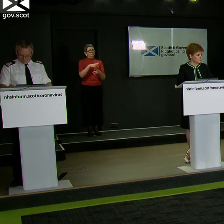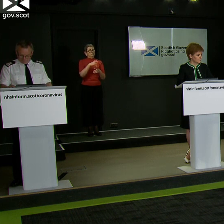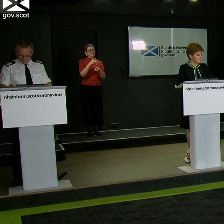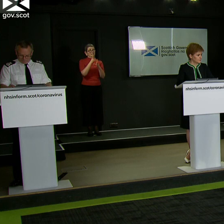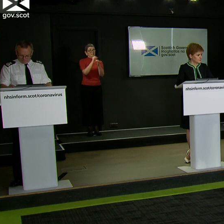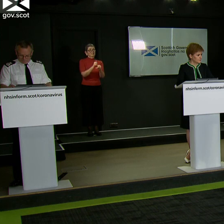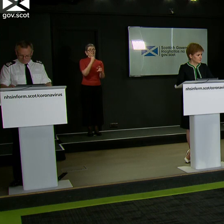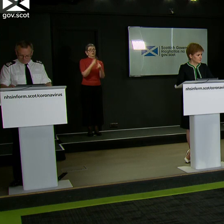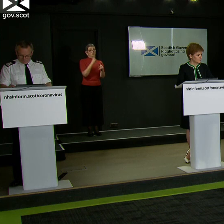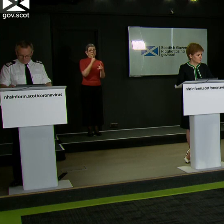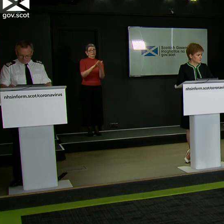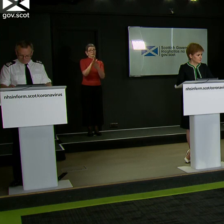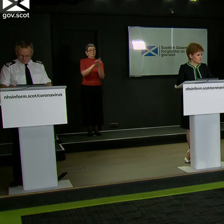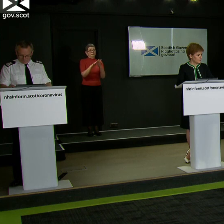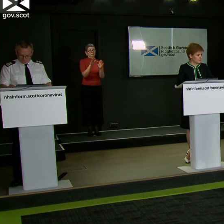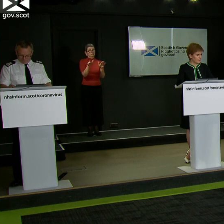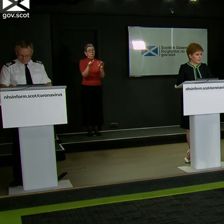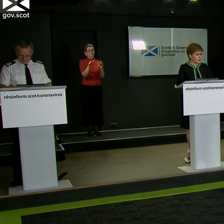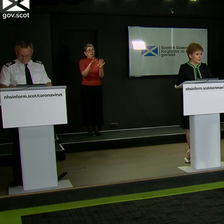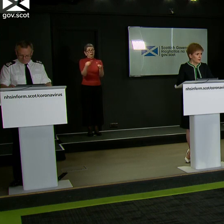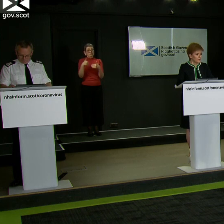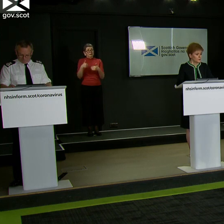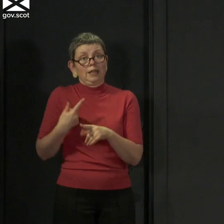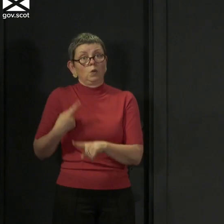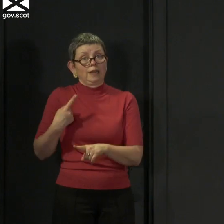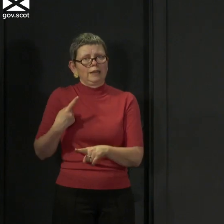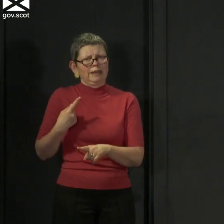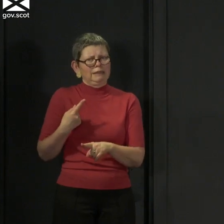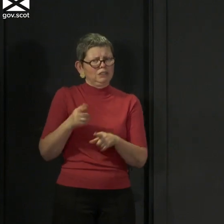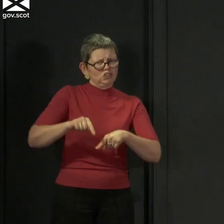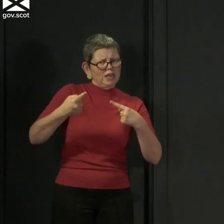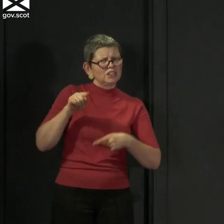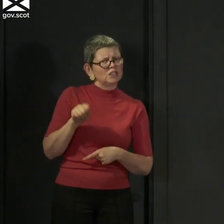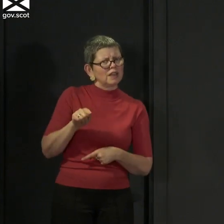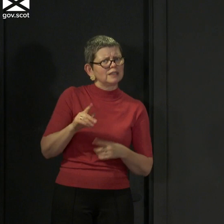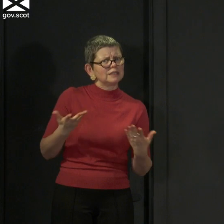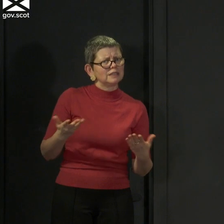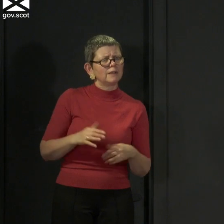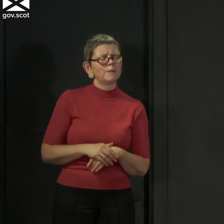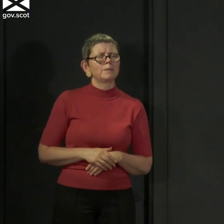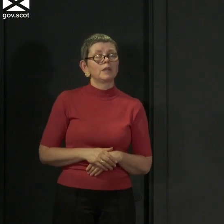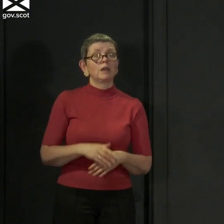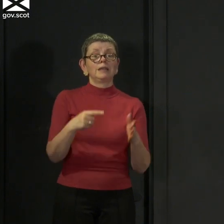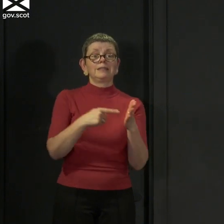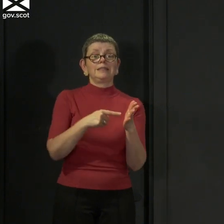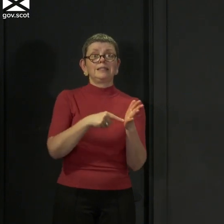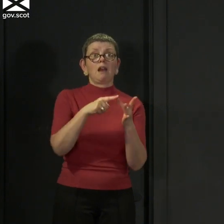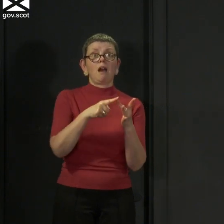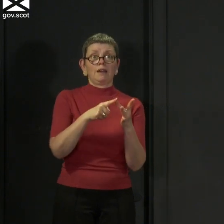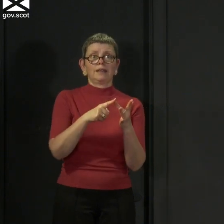will be that when mass testing is eventually rolled out? One of the challenges around test, trace, isolate is to reduce the turnaround time for